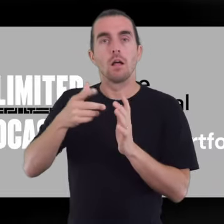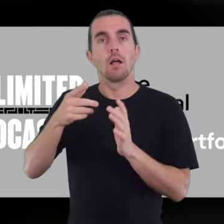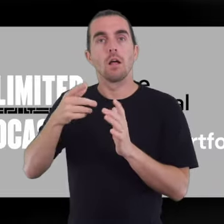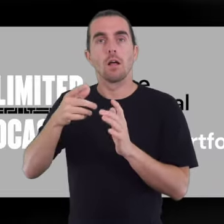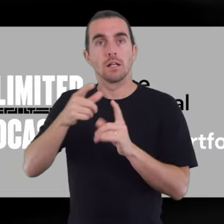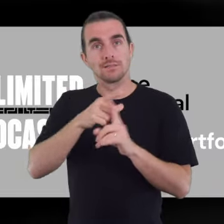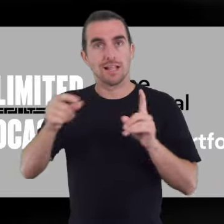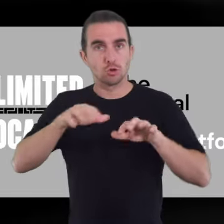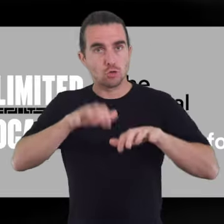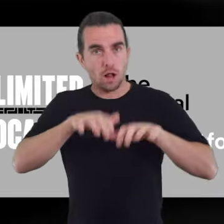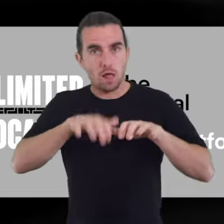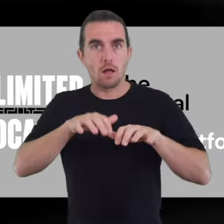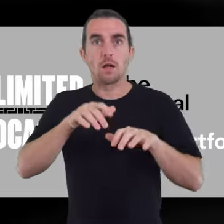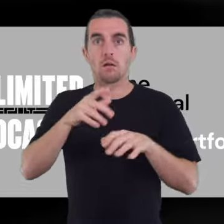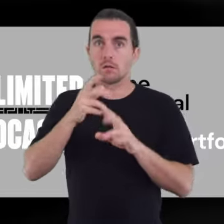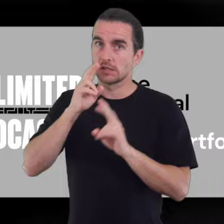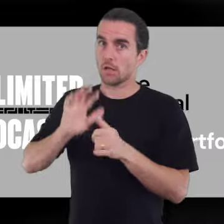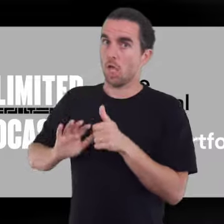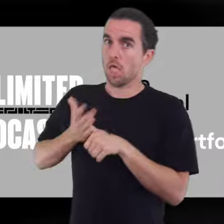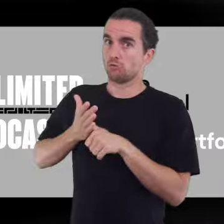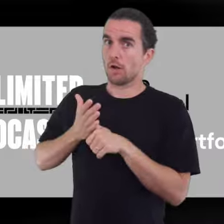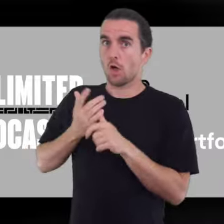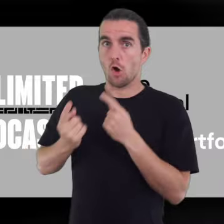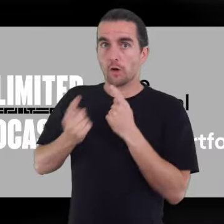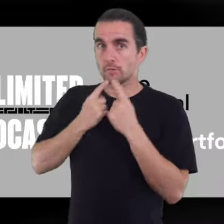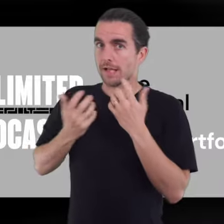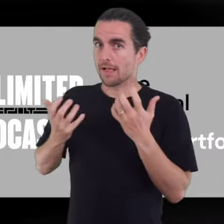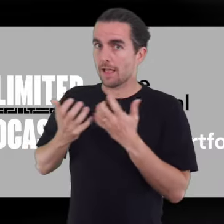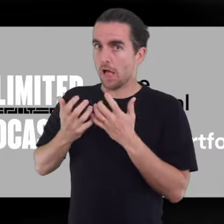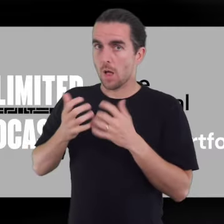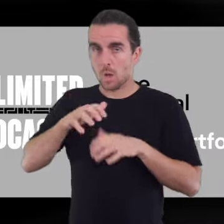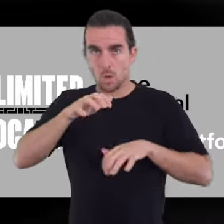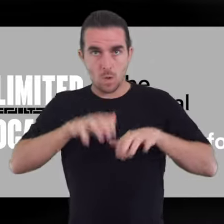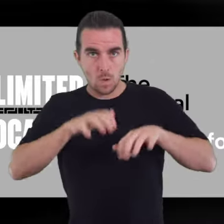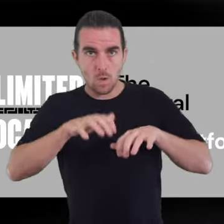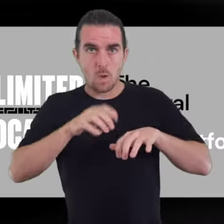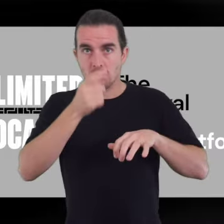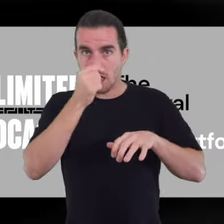you'll find the kind of original workbook and information about how you can access